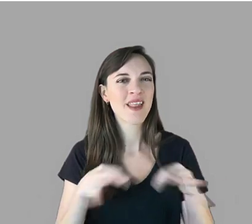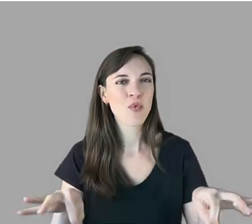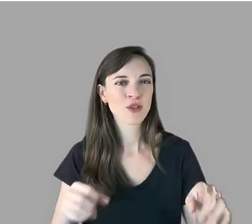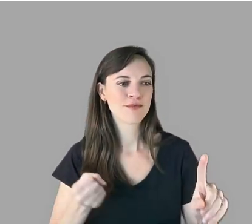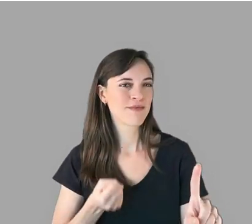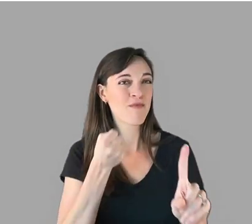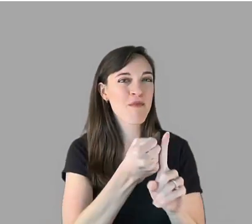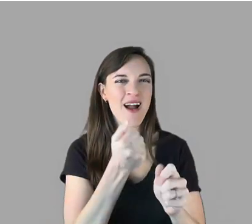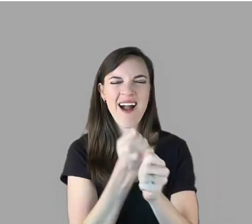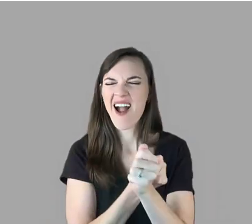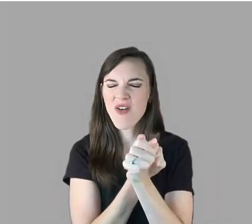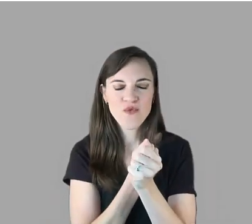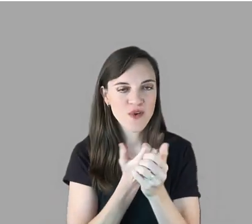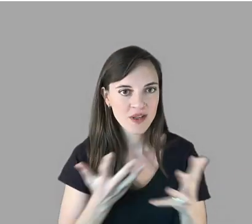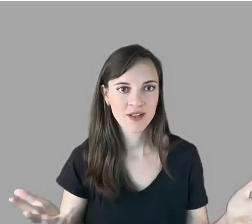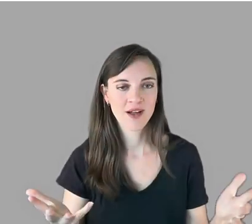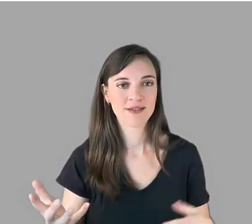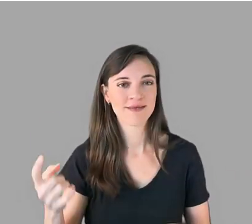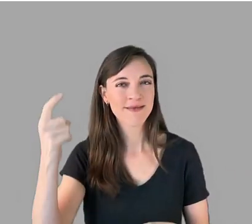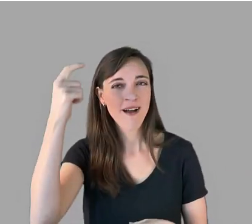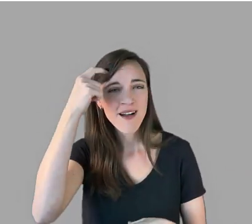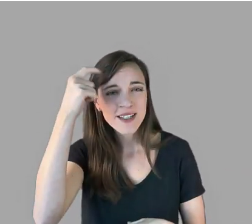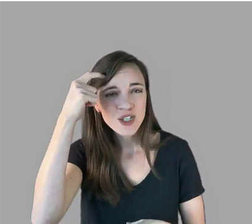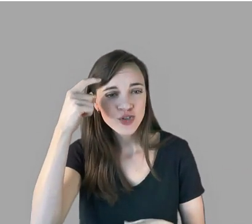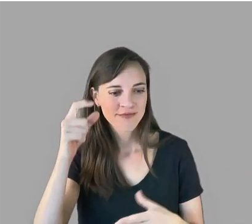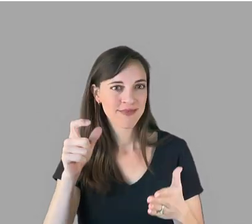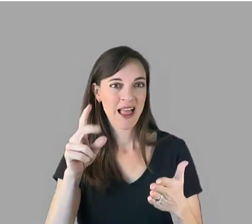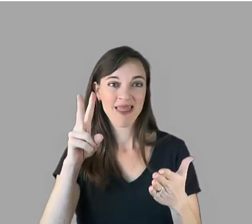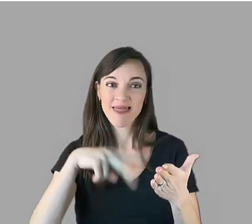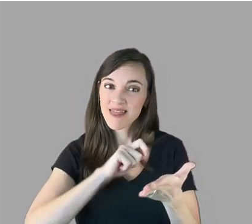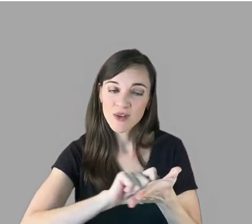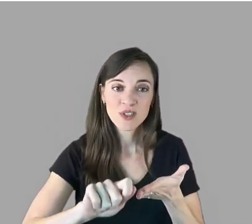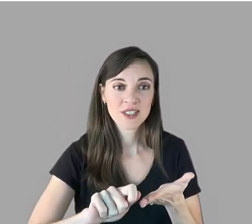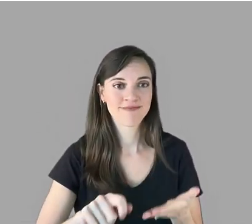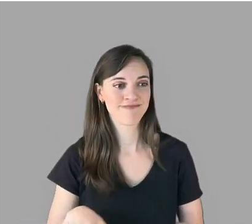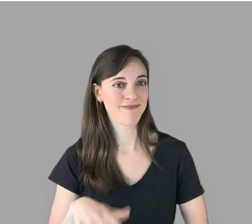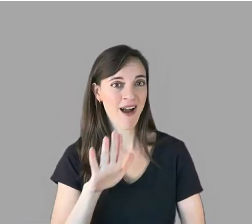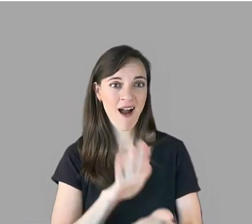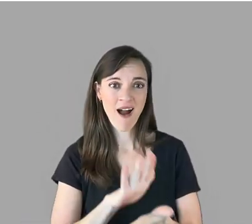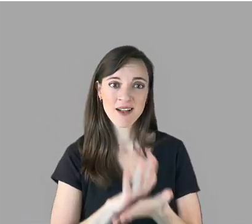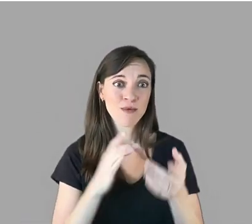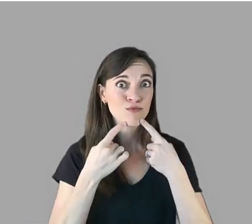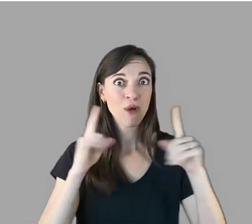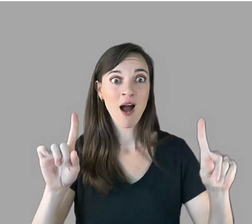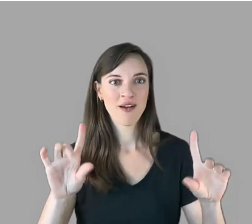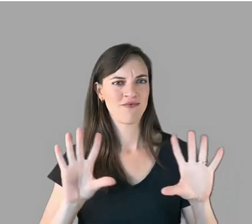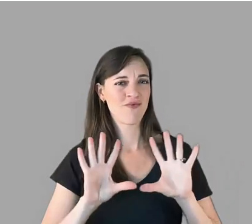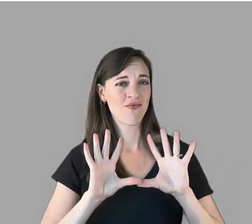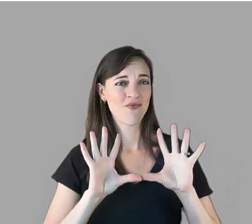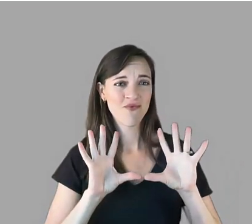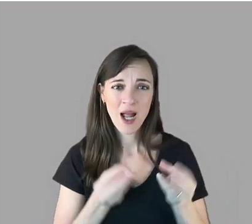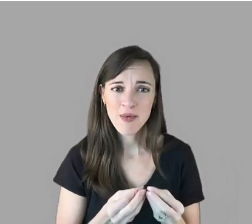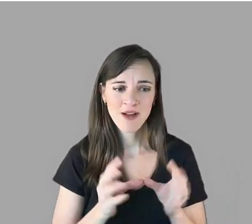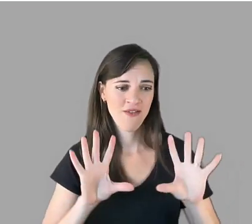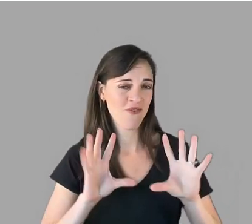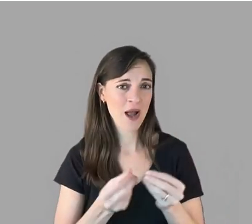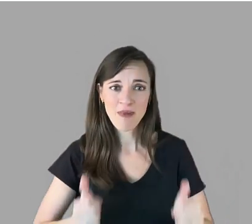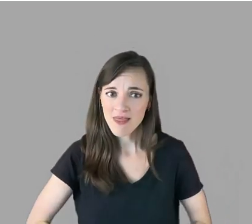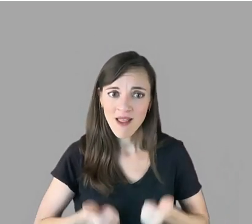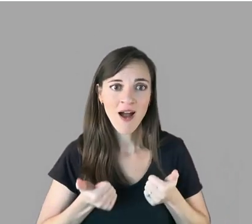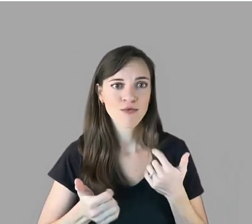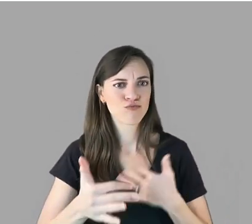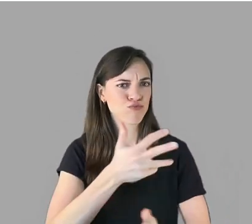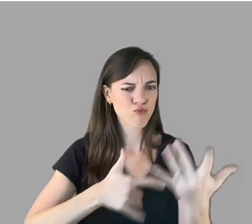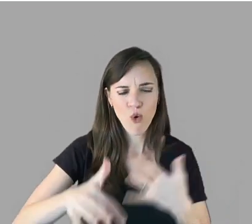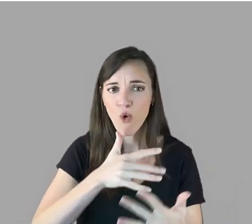Language impacts EVERYTHING. Cognition, literacy, academic achievement, families and family life,